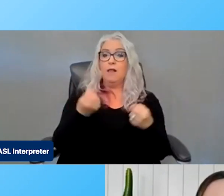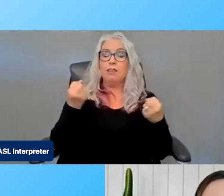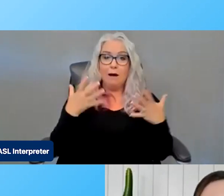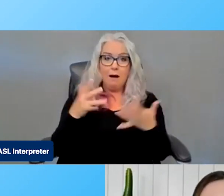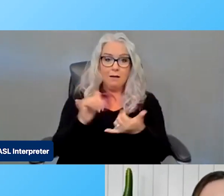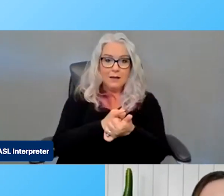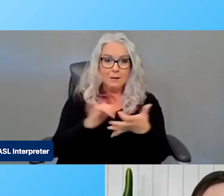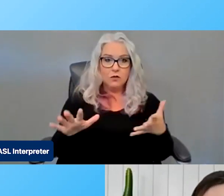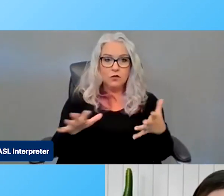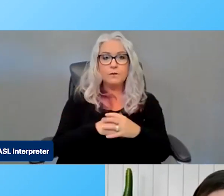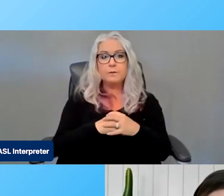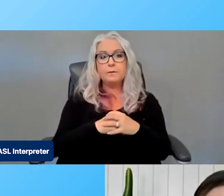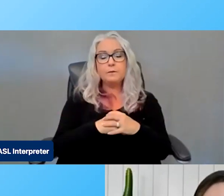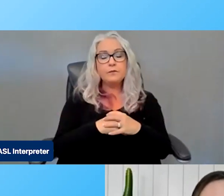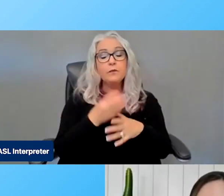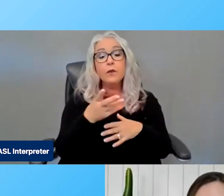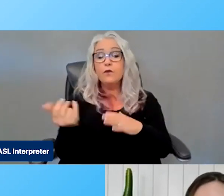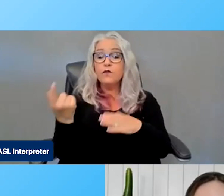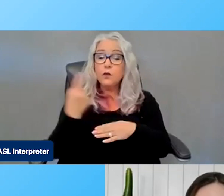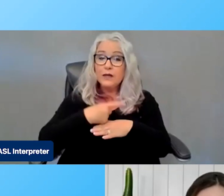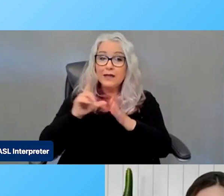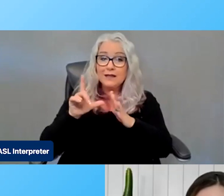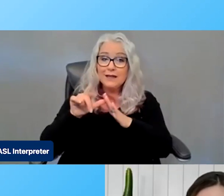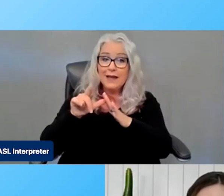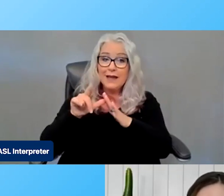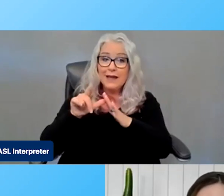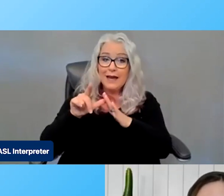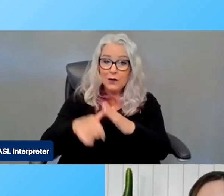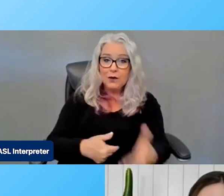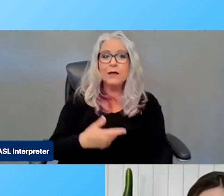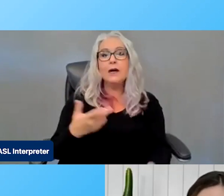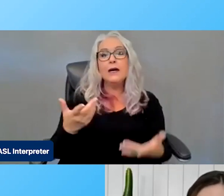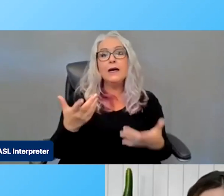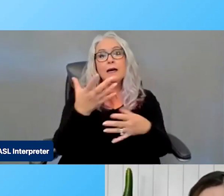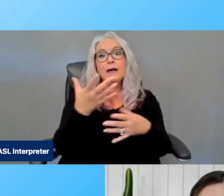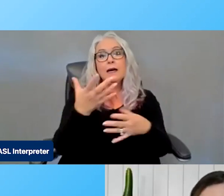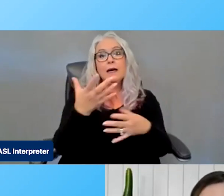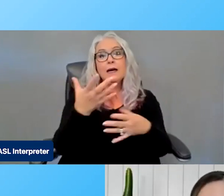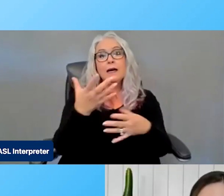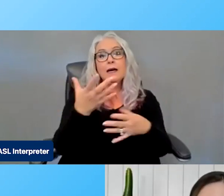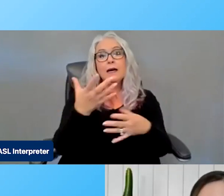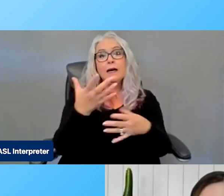A few days after he received a denial letter from FEMA which was dated November 2nd, the same